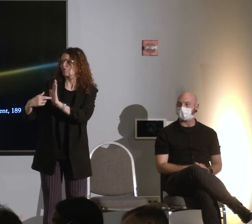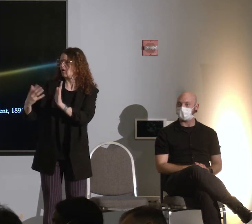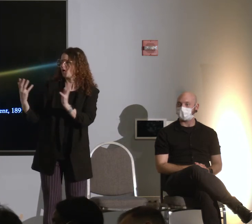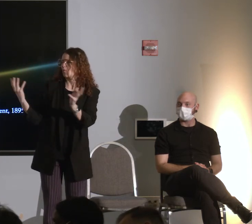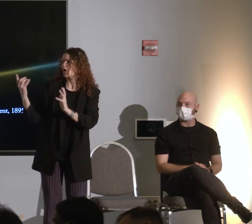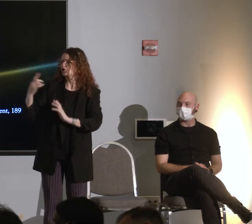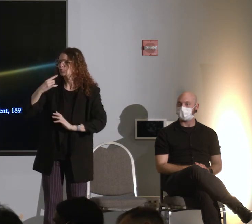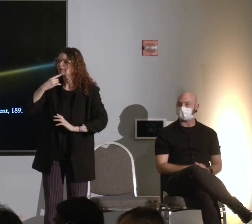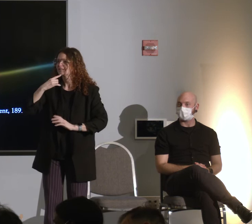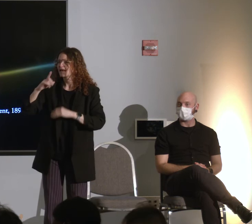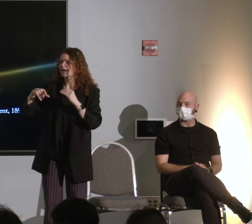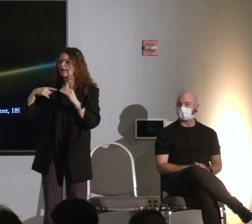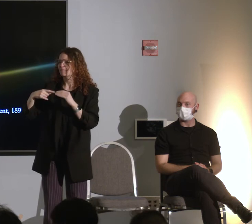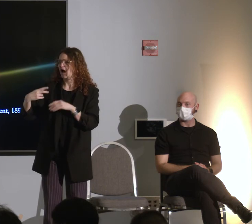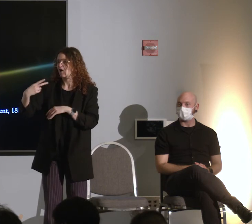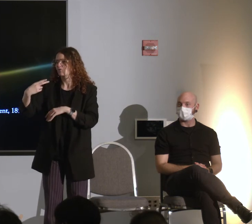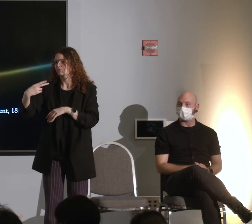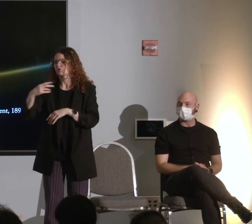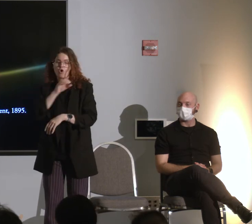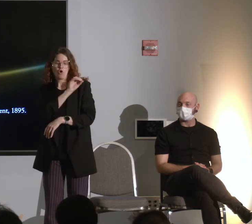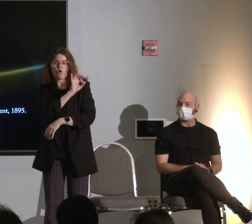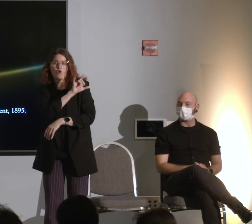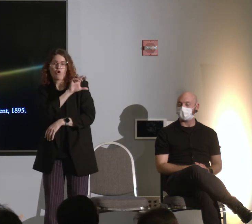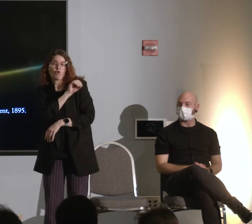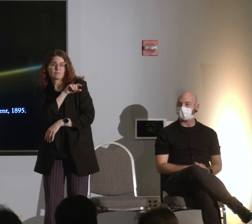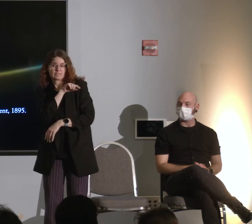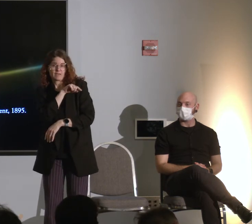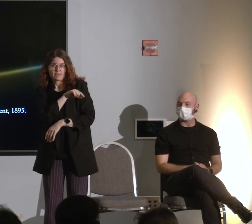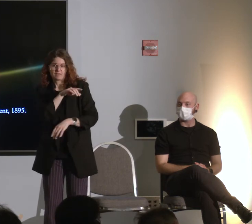in addition about homestead, perhaps in a different way or something that hasn't already been written.